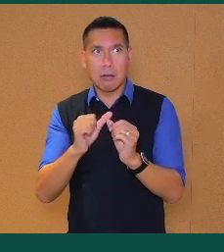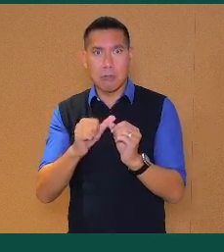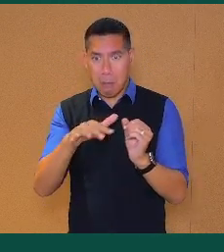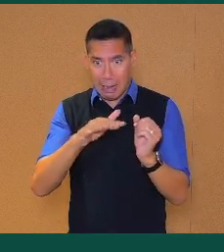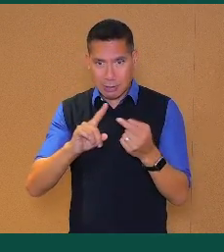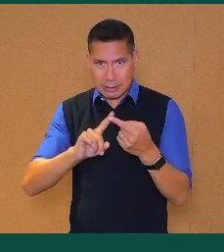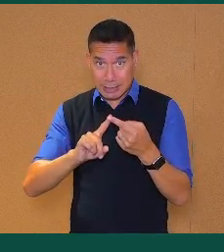who want to make the world a better and sustainable place as